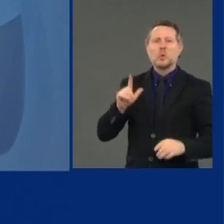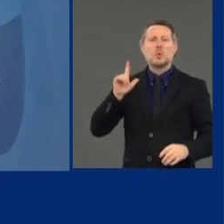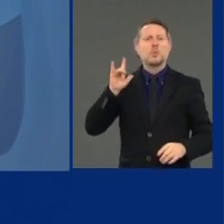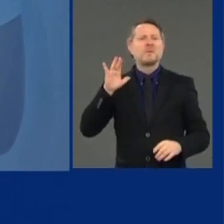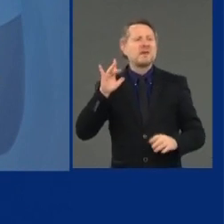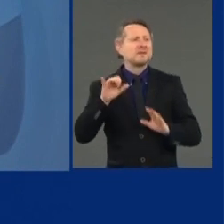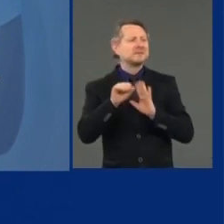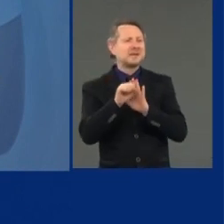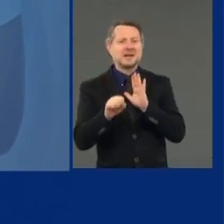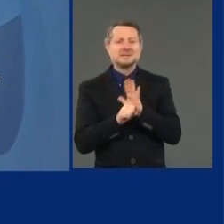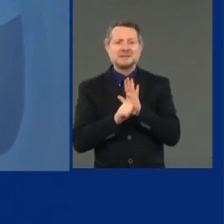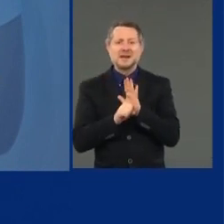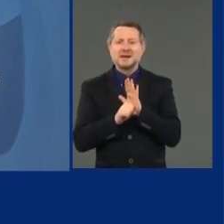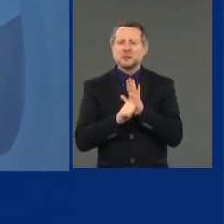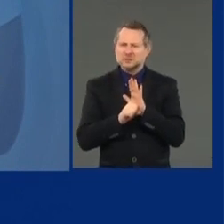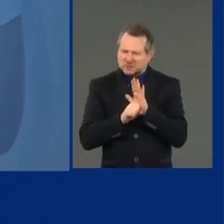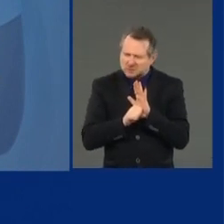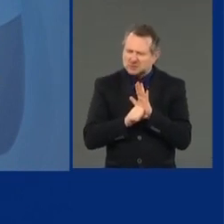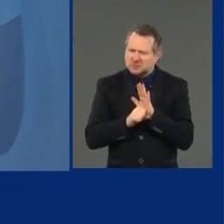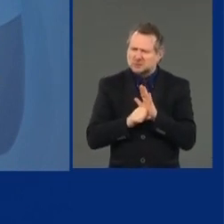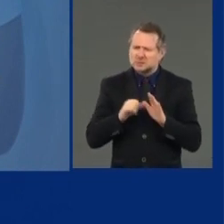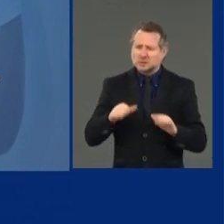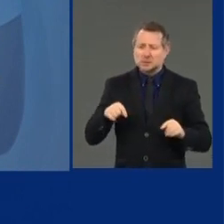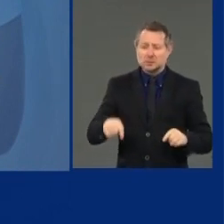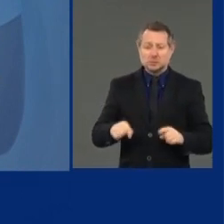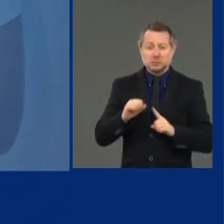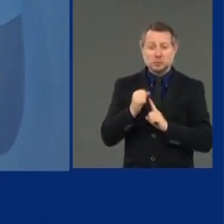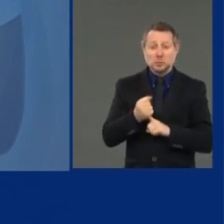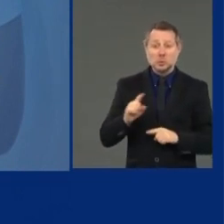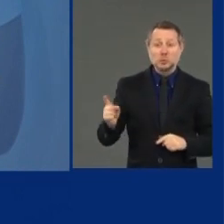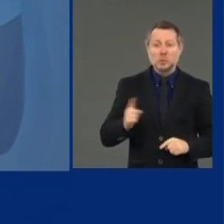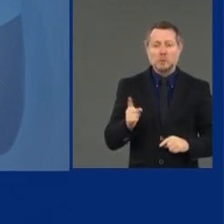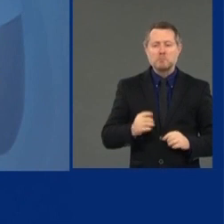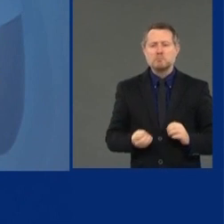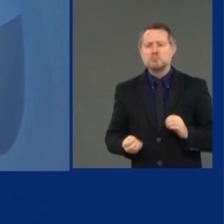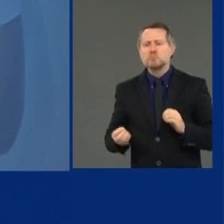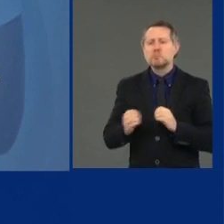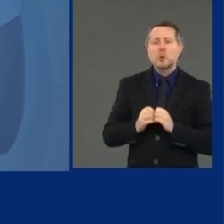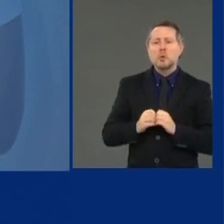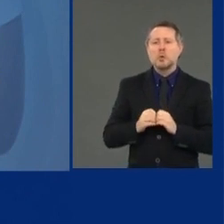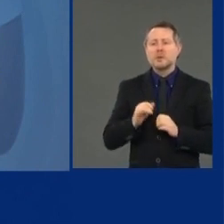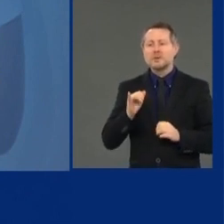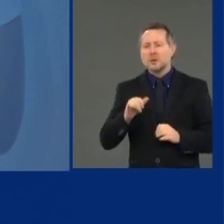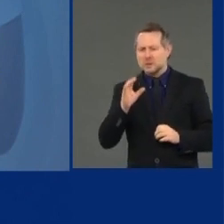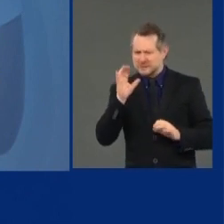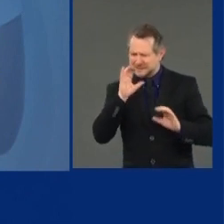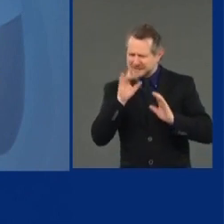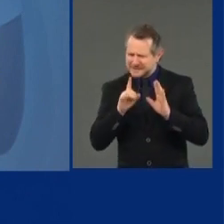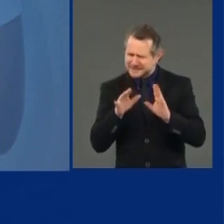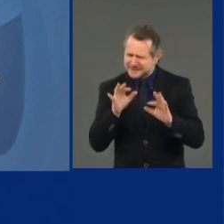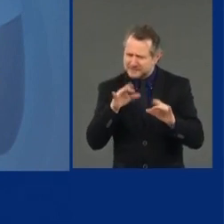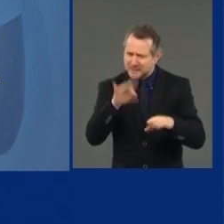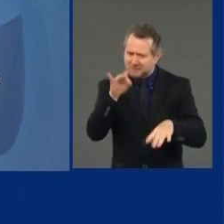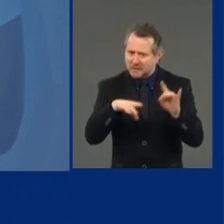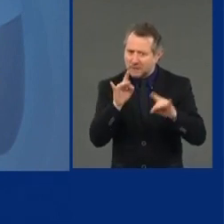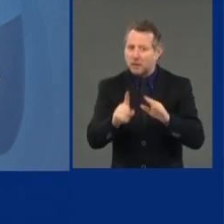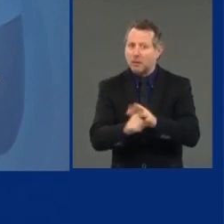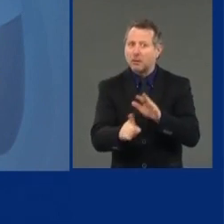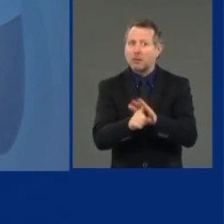TODAY THERE ARE 13 COUNTRIES AND 25 STATES. THIS IS ONE OF THOSE SITUATIONS